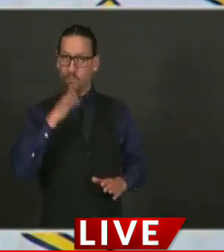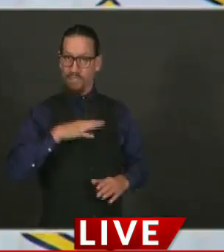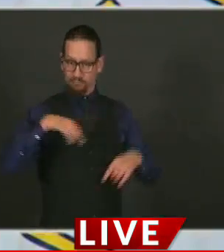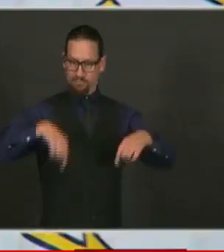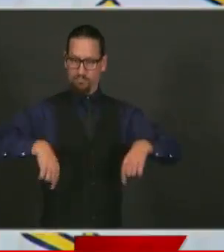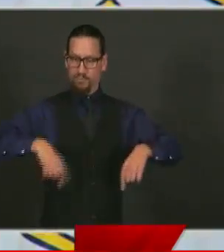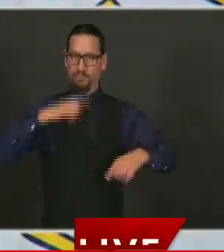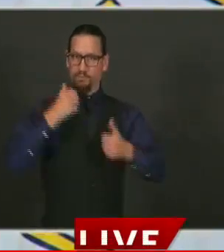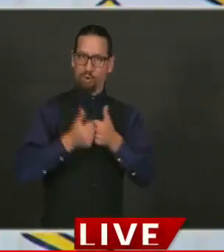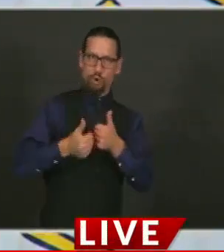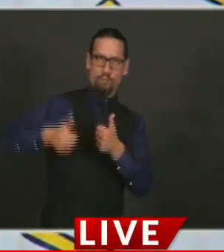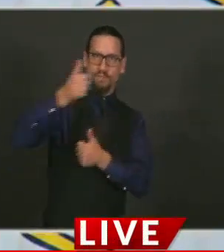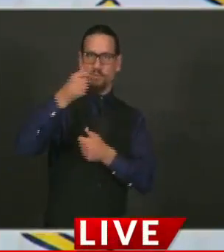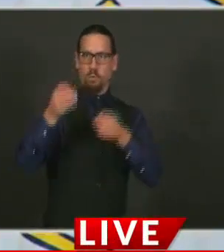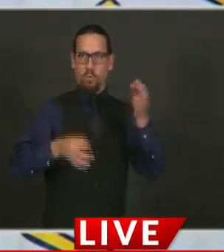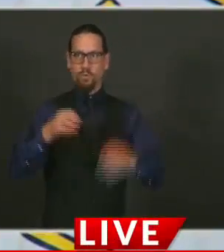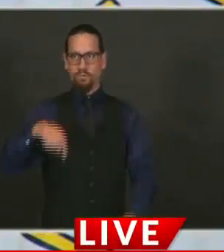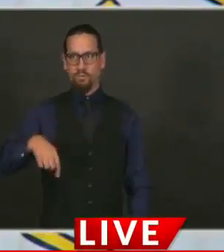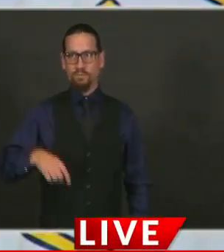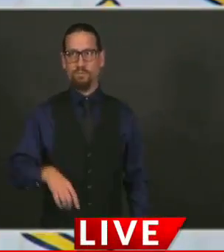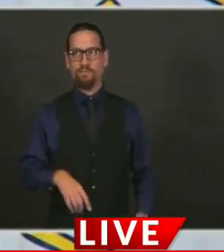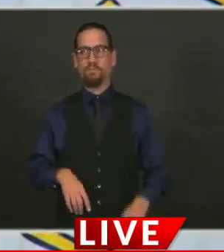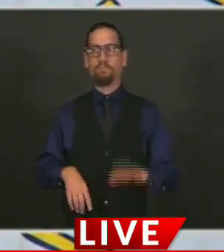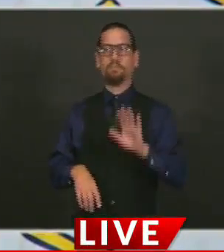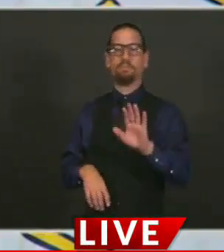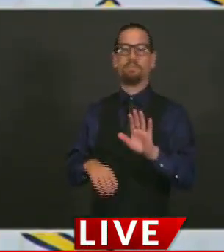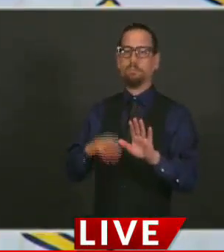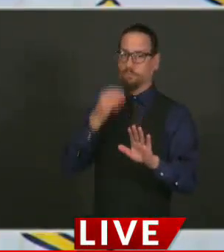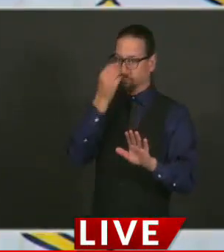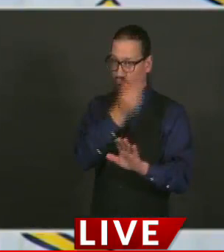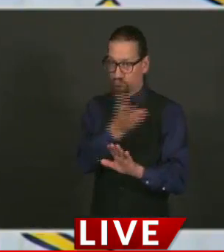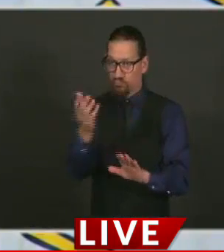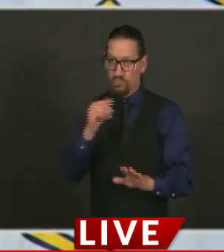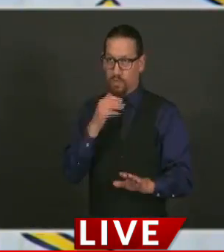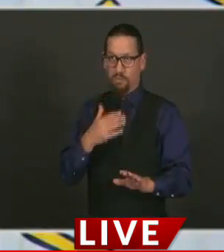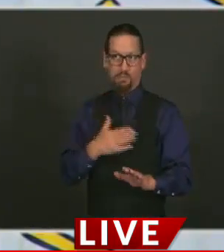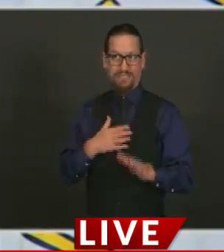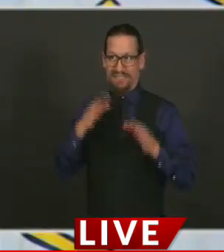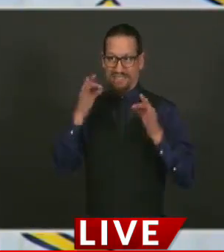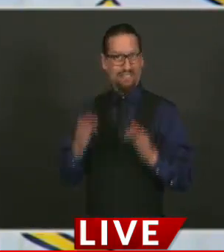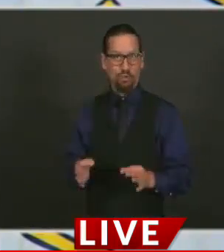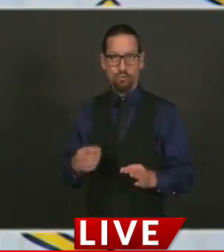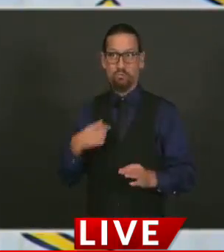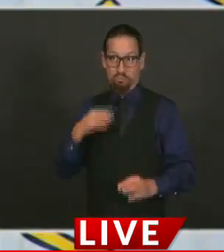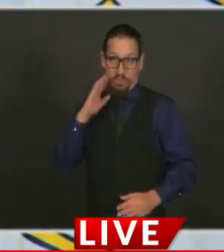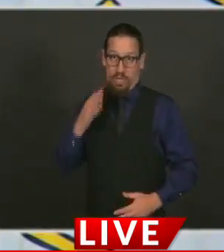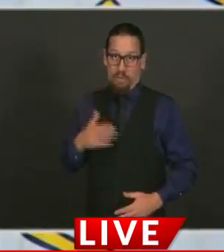WOMAN OF COLOR? IT DOES NOT INFLUENCE MY DECISION, ALTHOUGH I WAS PLEASED